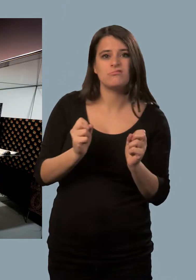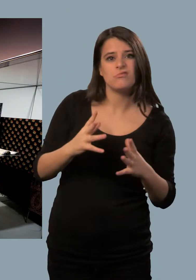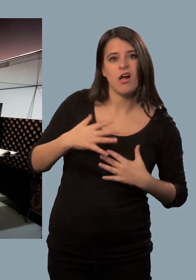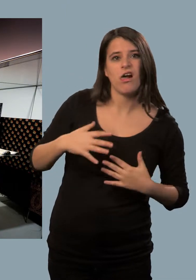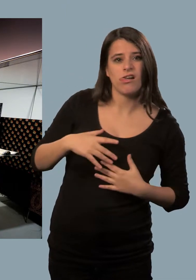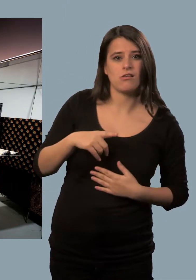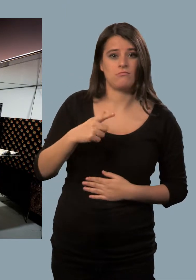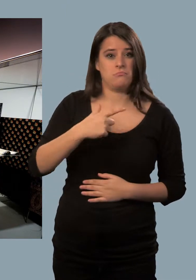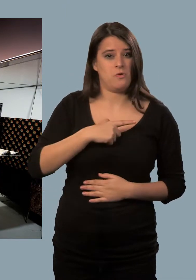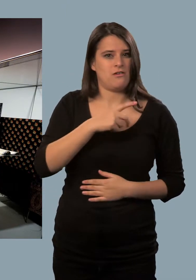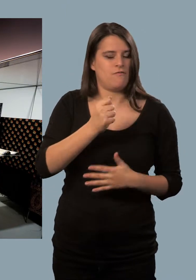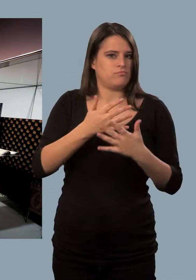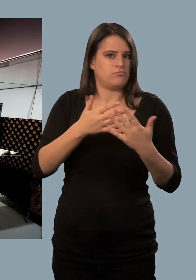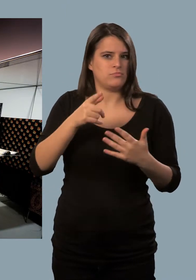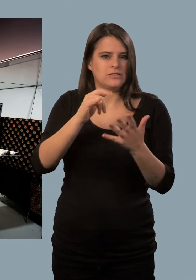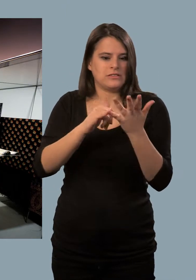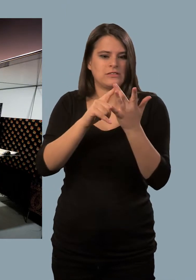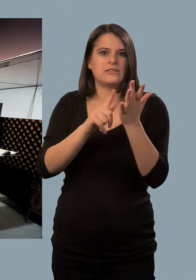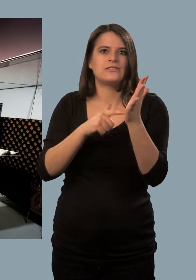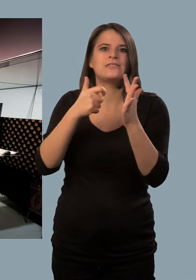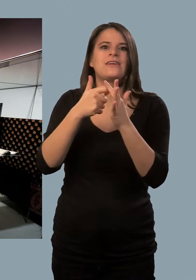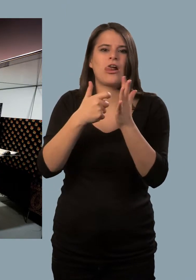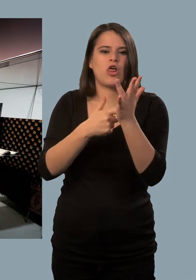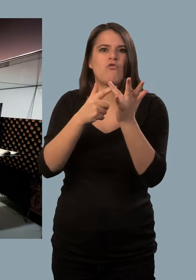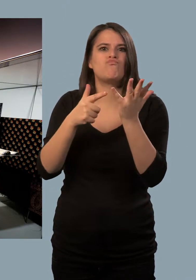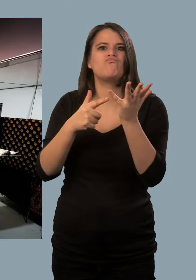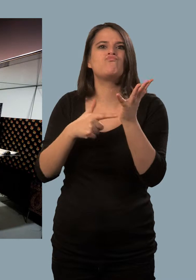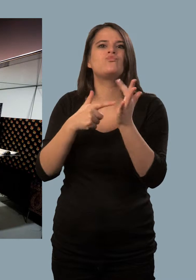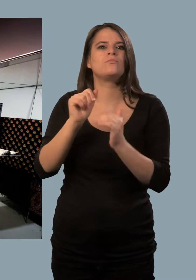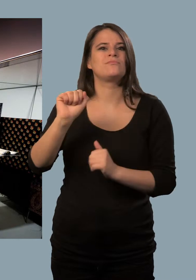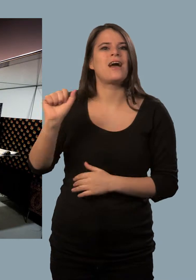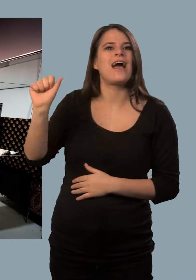The fashion and style gallery, for example, showcases clothing influenced by countries